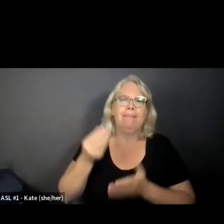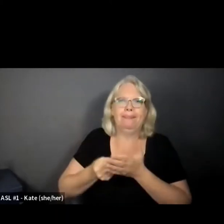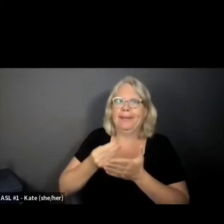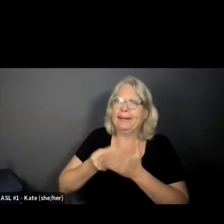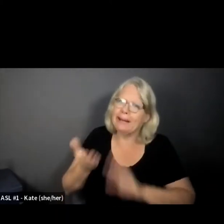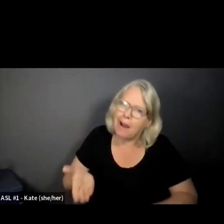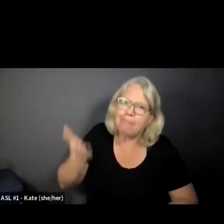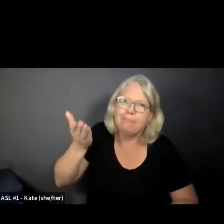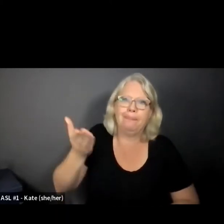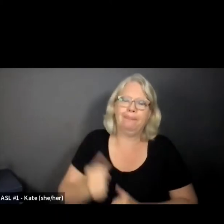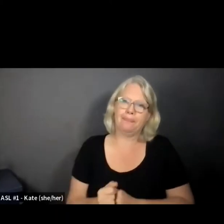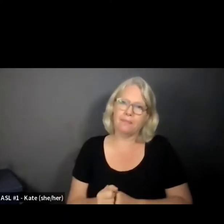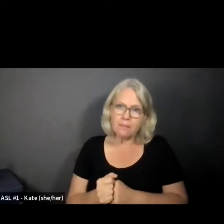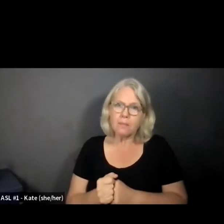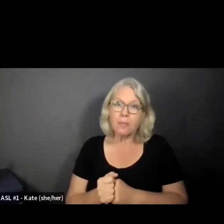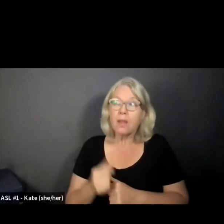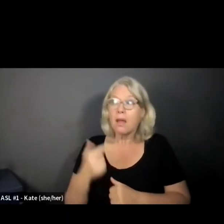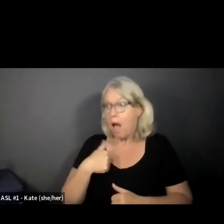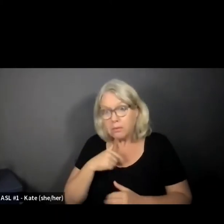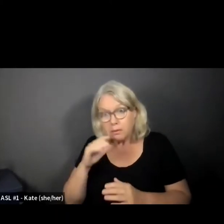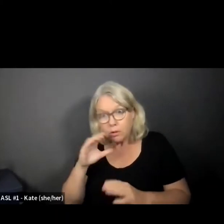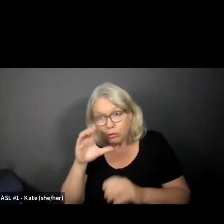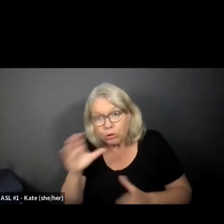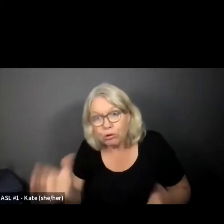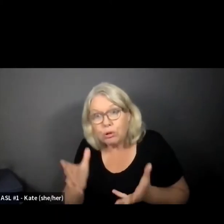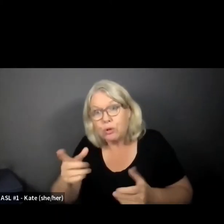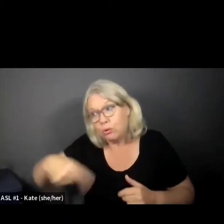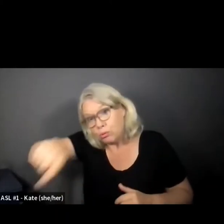FOR HIGHER AWARDS ON PAR WITH OTHER GROUNDS.